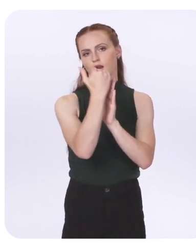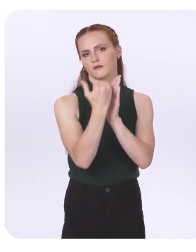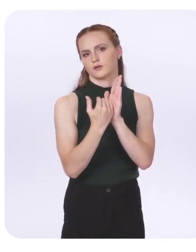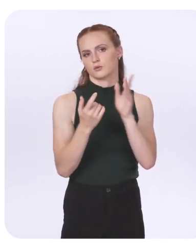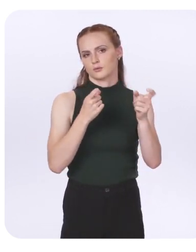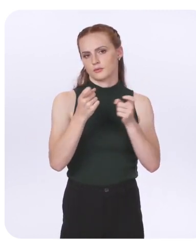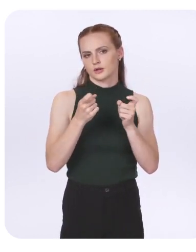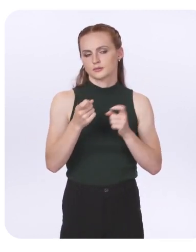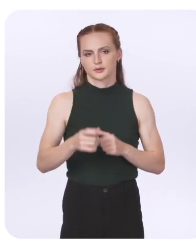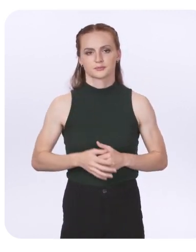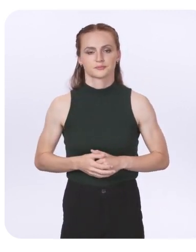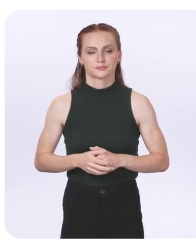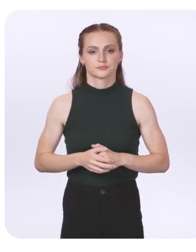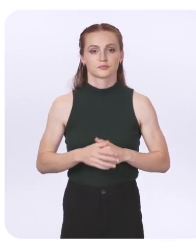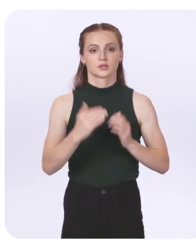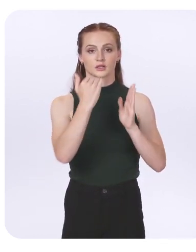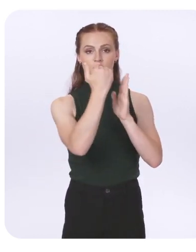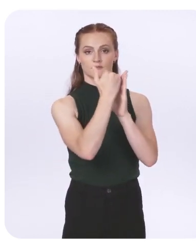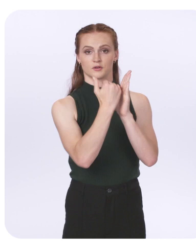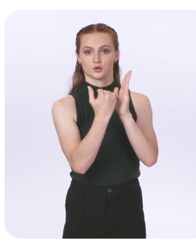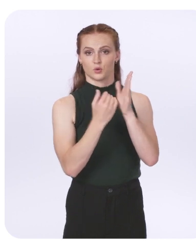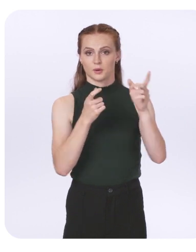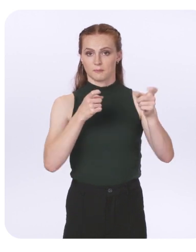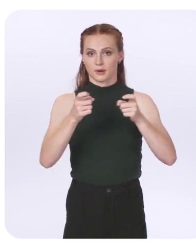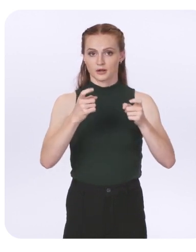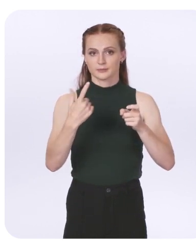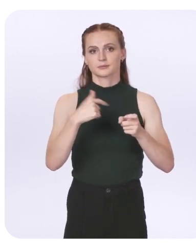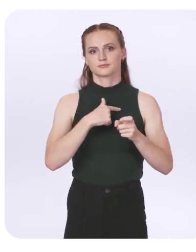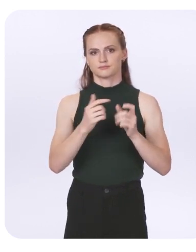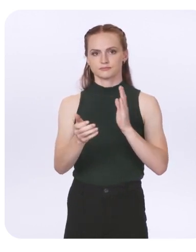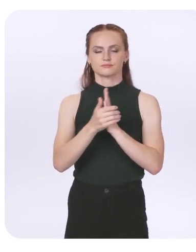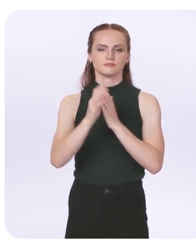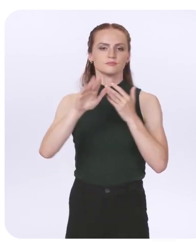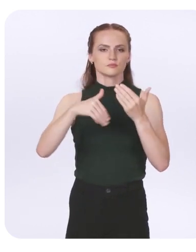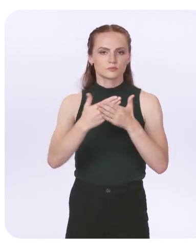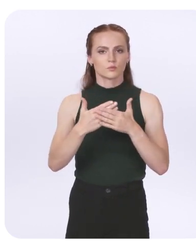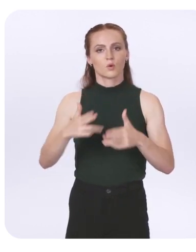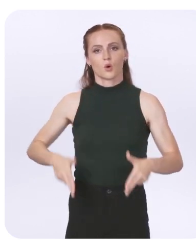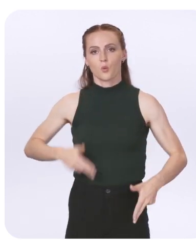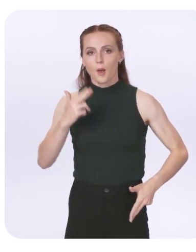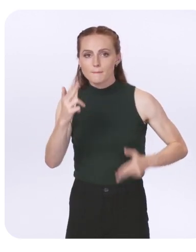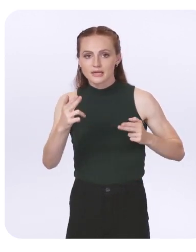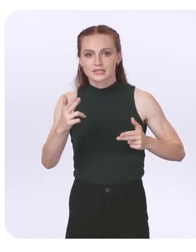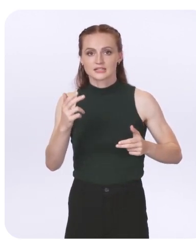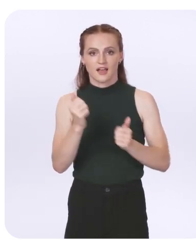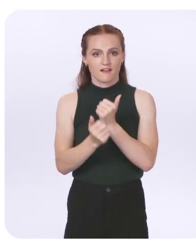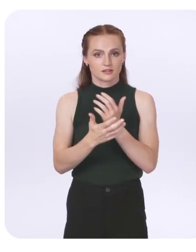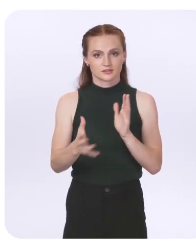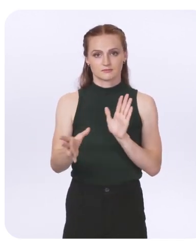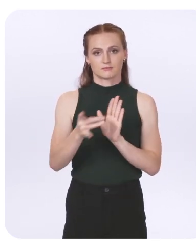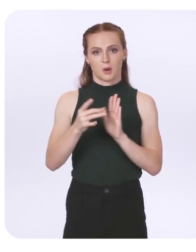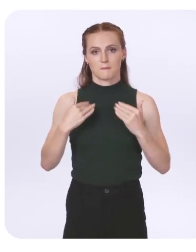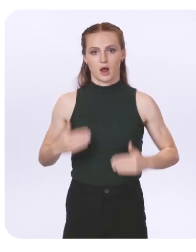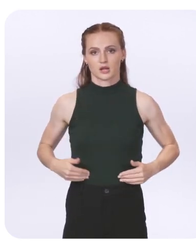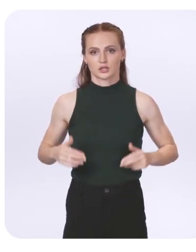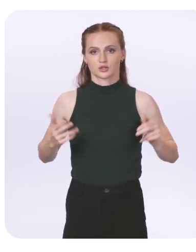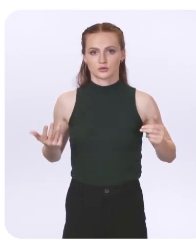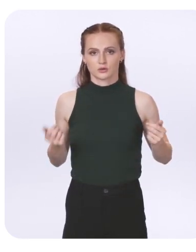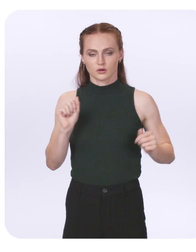For inventory management, we attach all weapons and gadgets to your body so you can look down, grab and drop items as necessary.